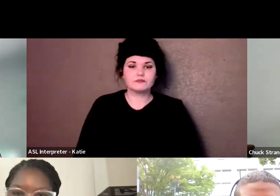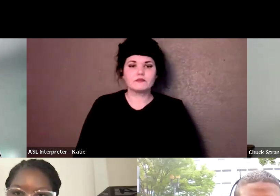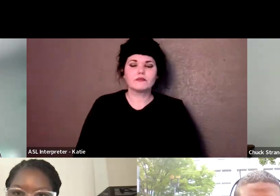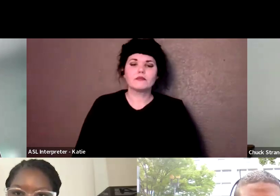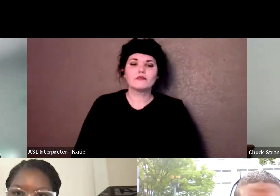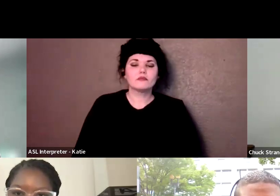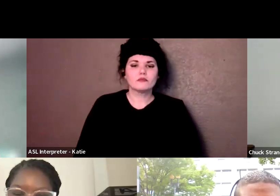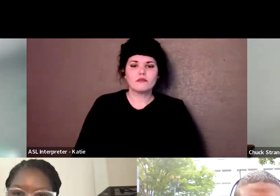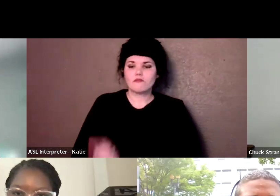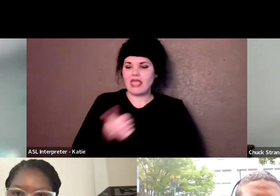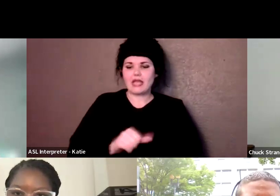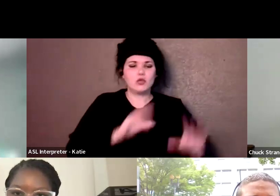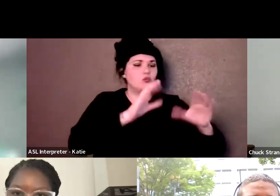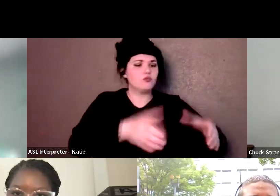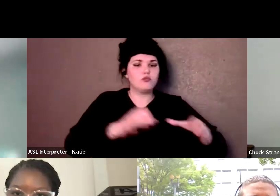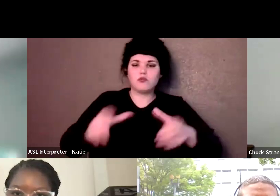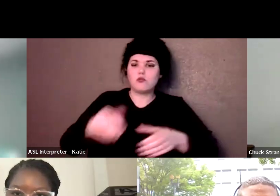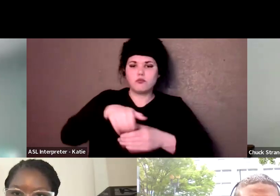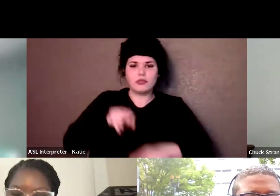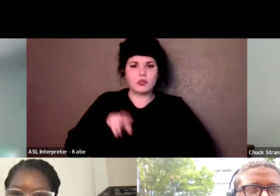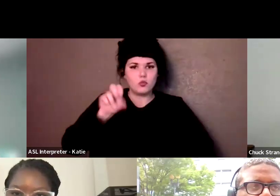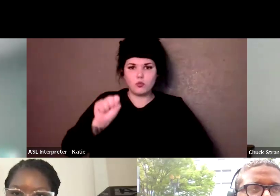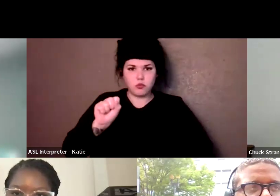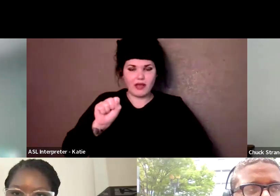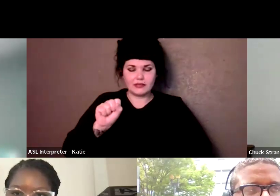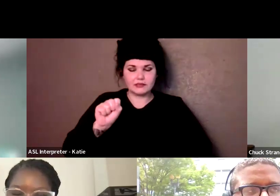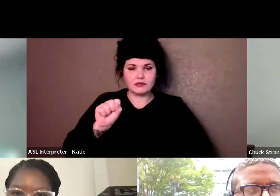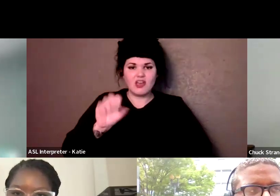in any part of the country, large cities, those folks are still in rural America. They're just